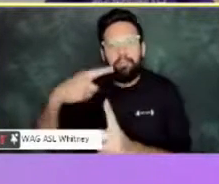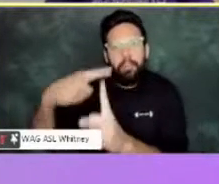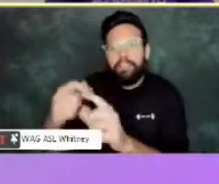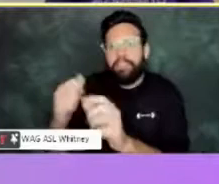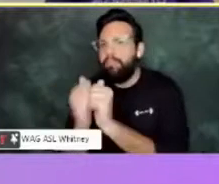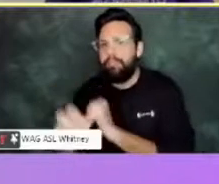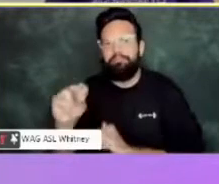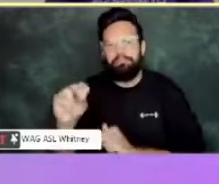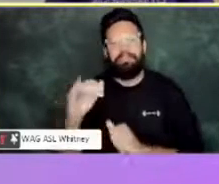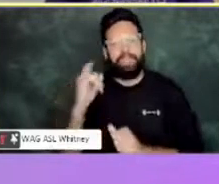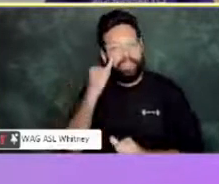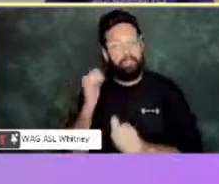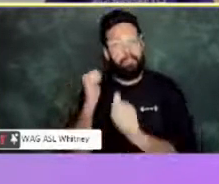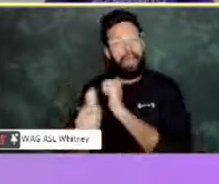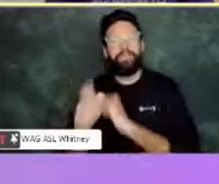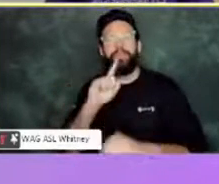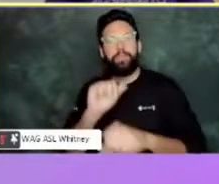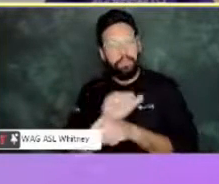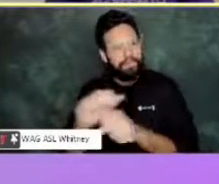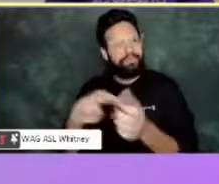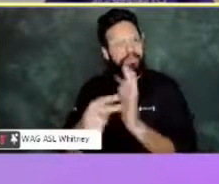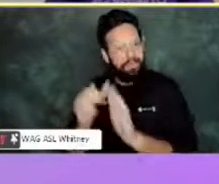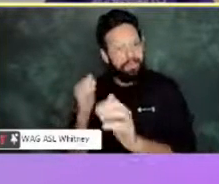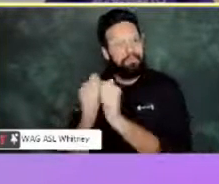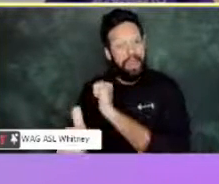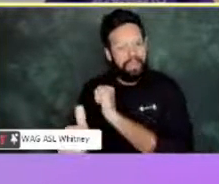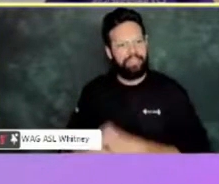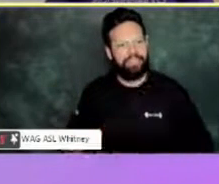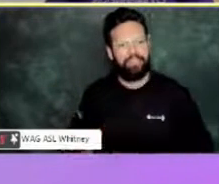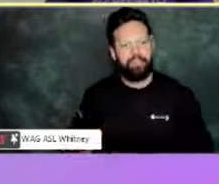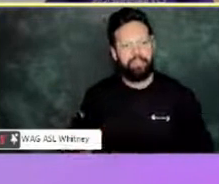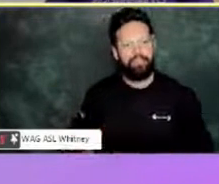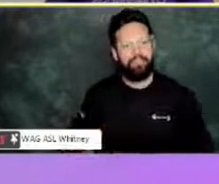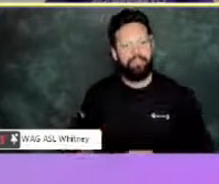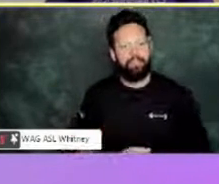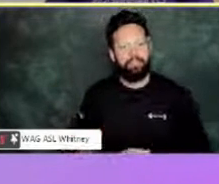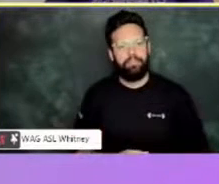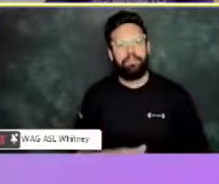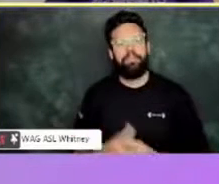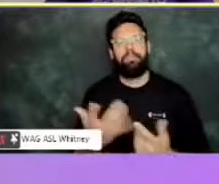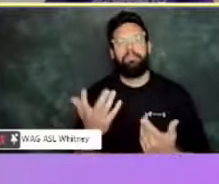It has 57% coverage of accessibility issues with a rule set that's expanding all the time.